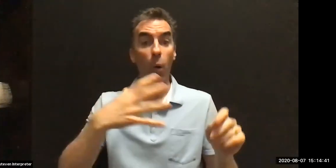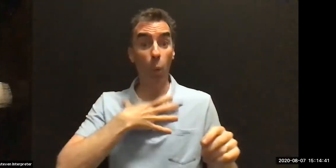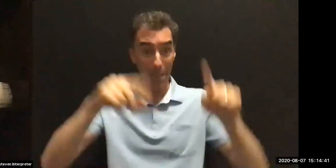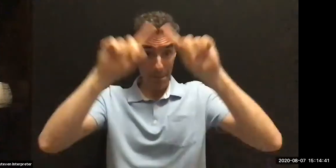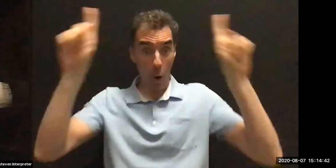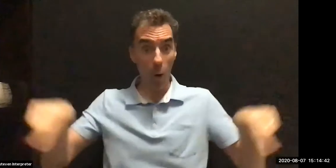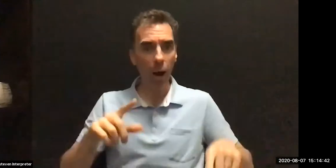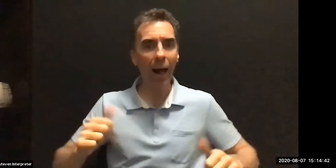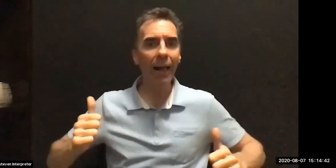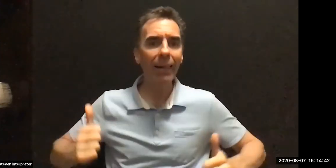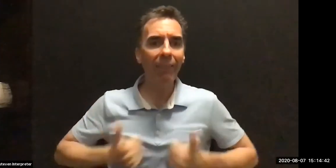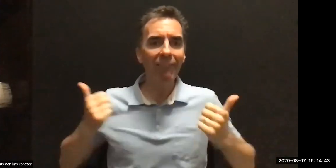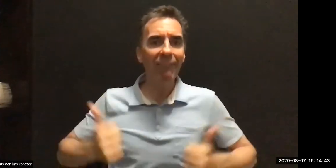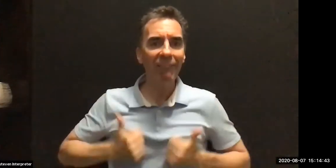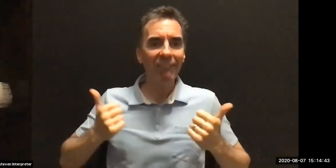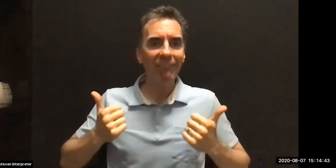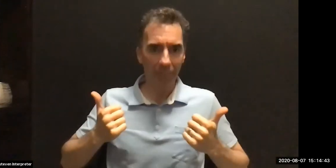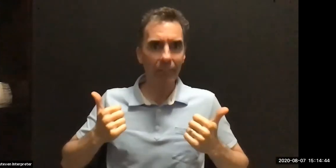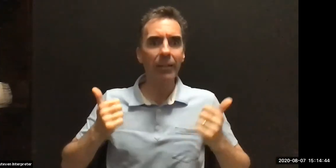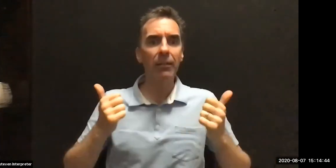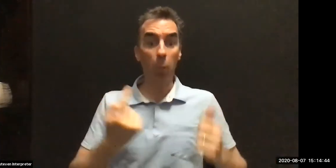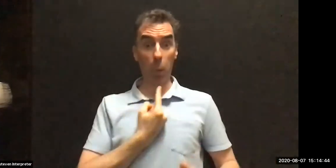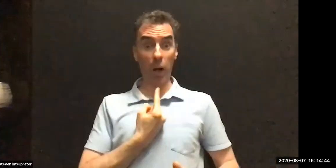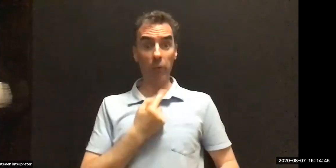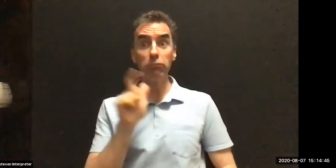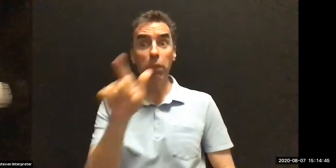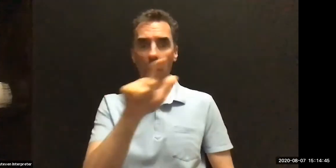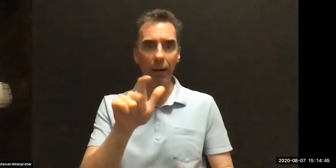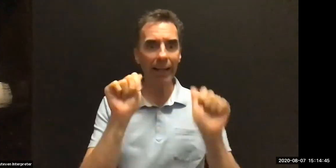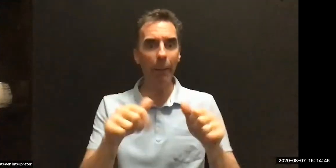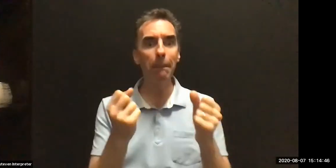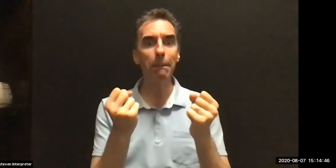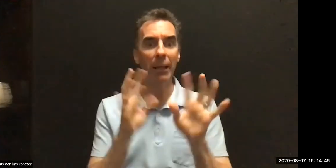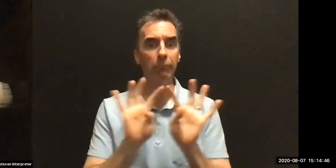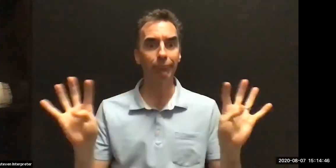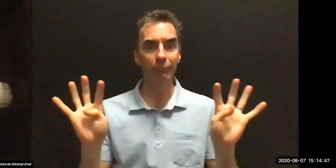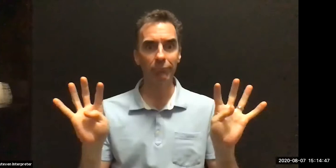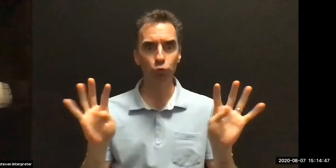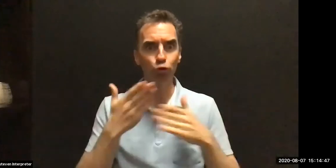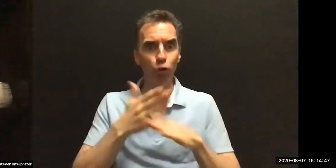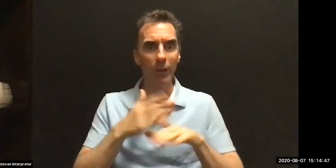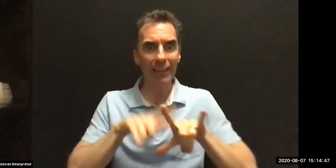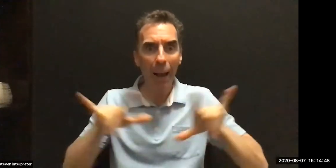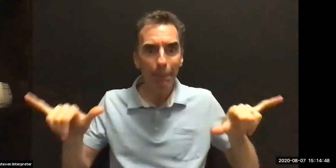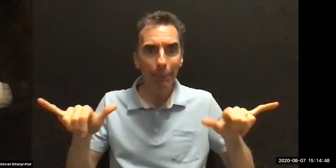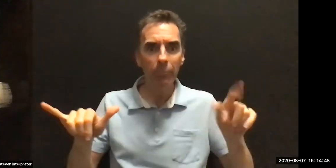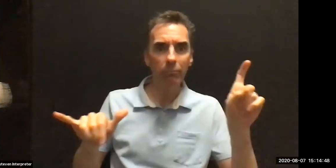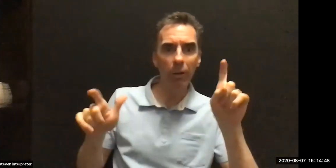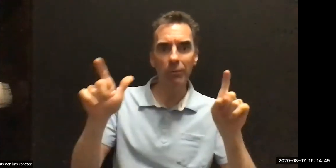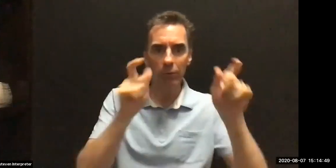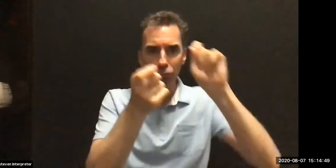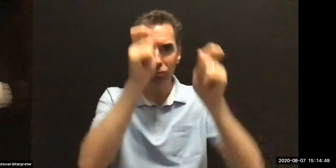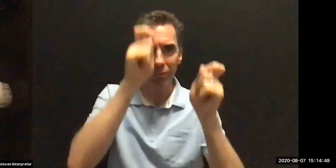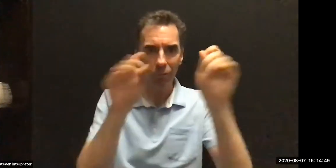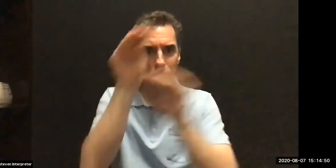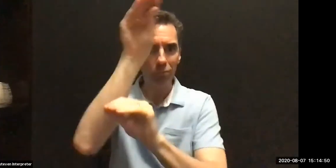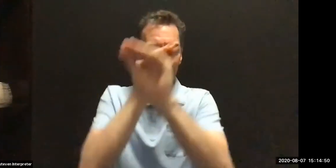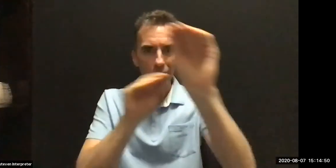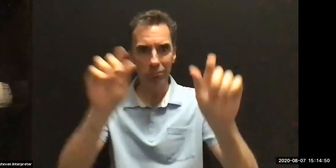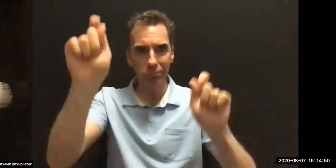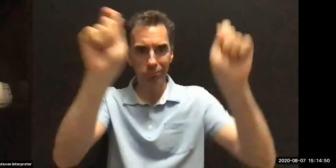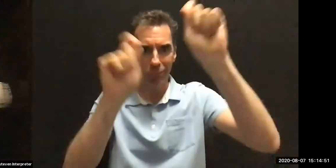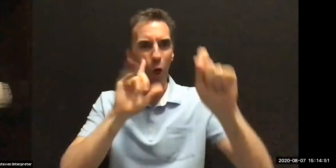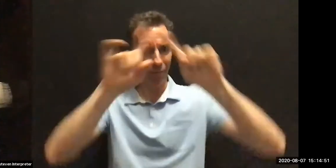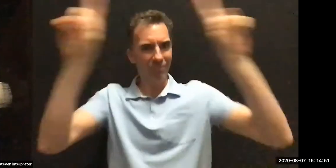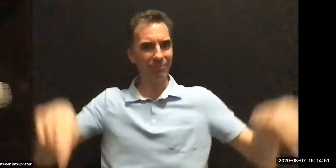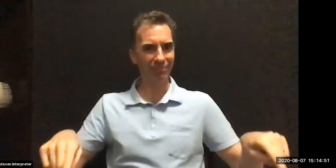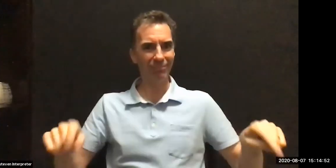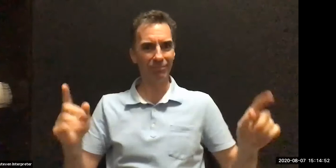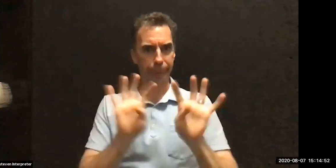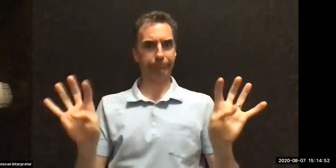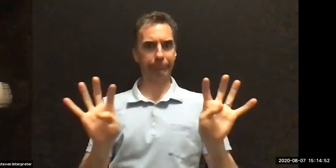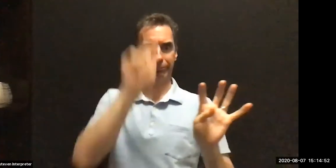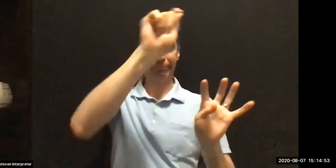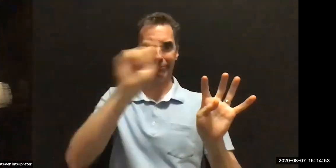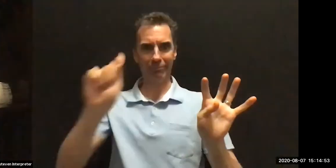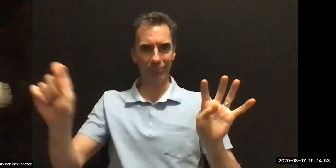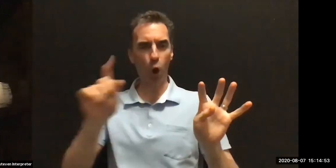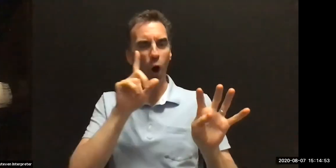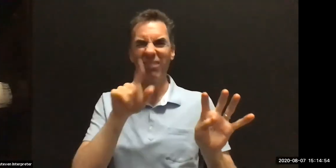Channelle Charest: The ability for multiple people to be on screen at the same time moving in real time. I'm changing their views and moving things around. But you're actually doing it in an interactive way. It almost feels like a video game, but it's not